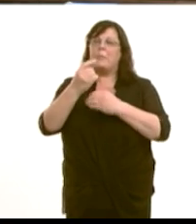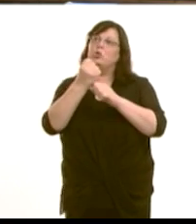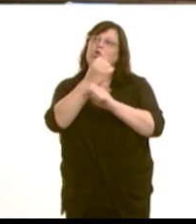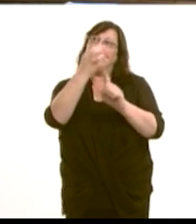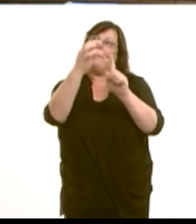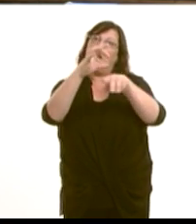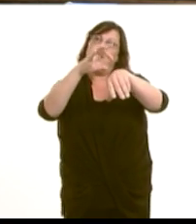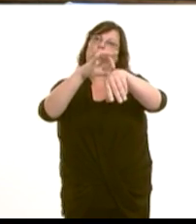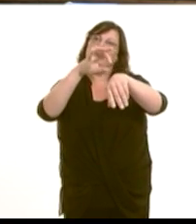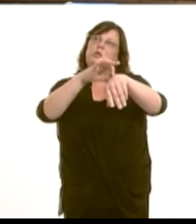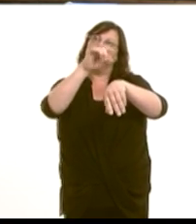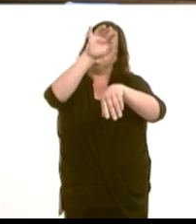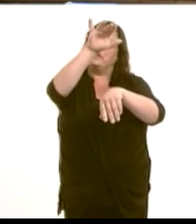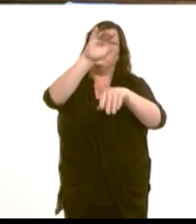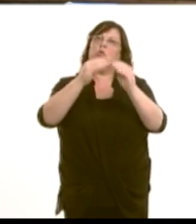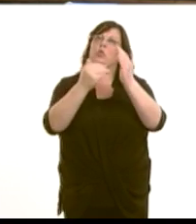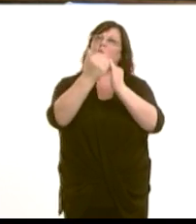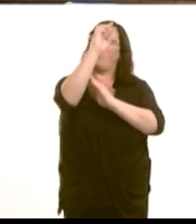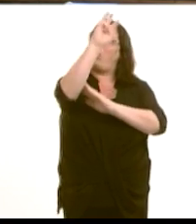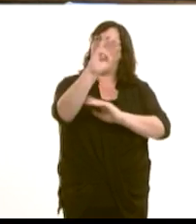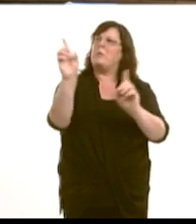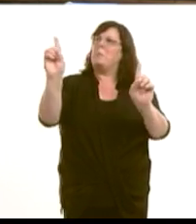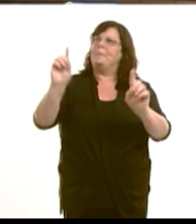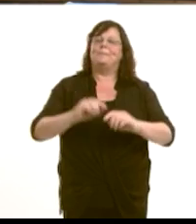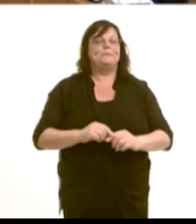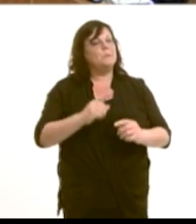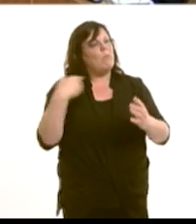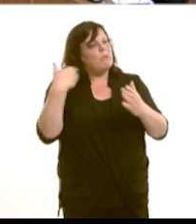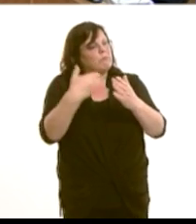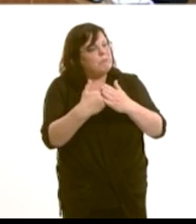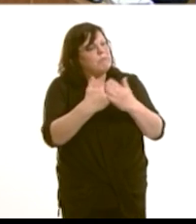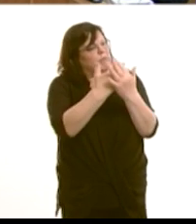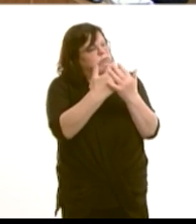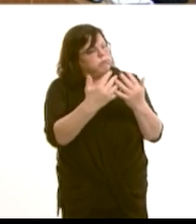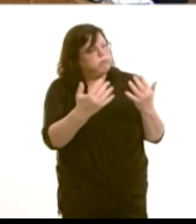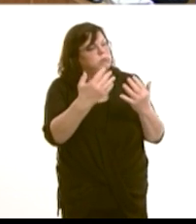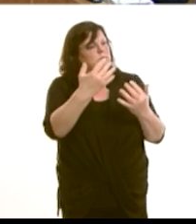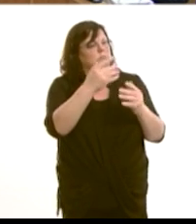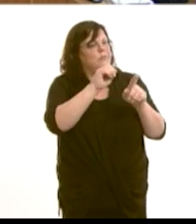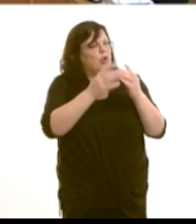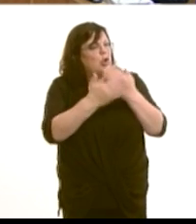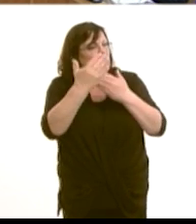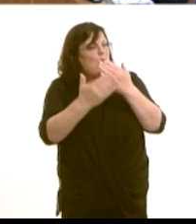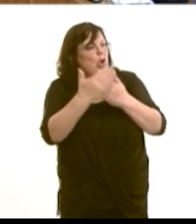OAQ(5)0089(FM)[W] Carwyn Jones: Over the past 10 years, a number of new primary care facilities have been opened across north Wales.